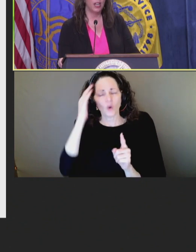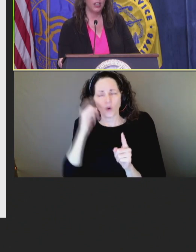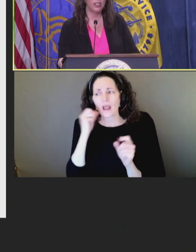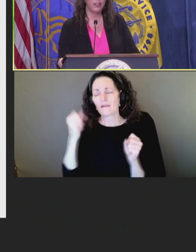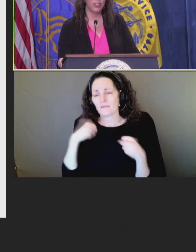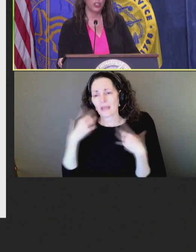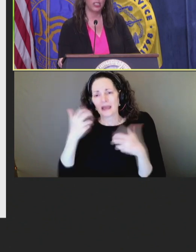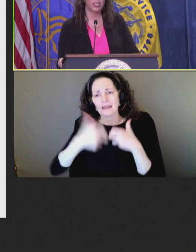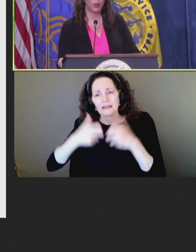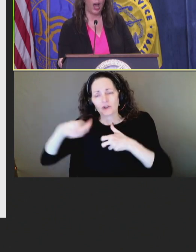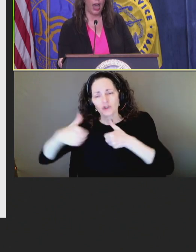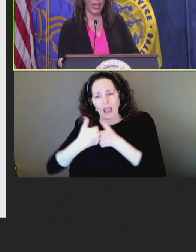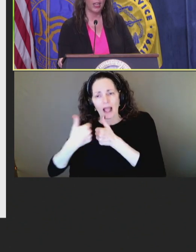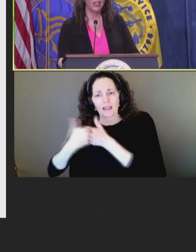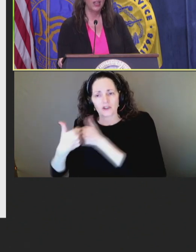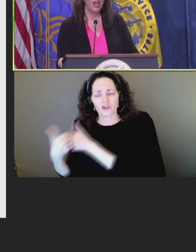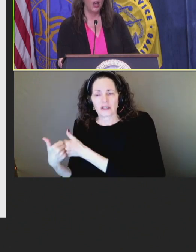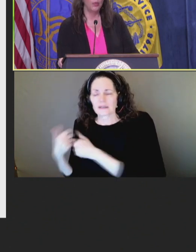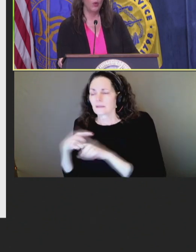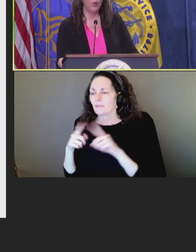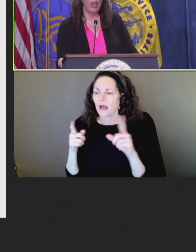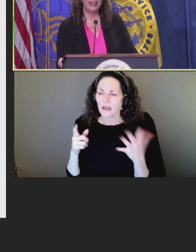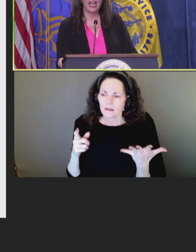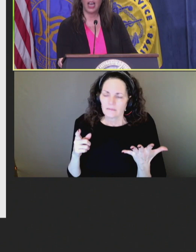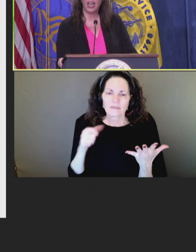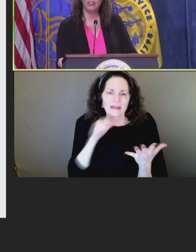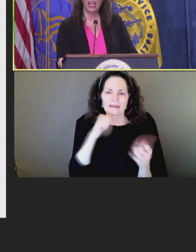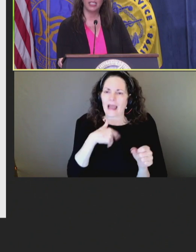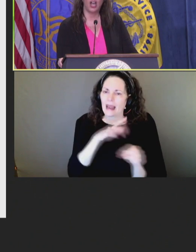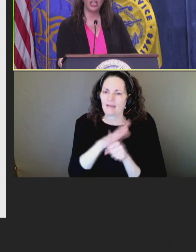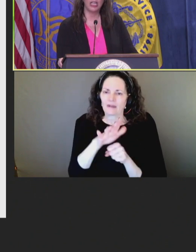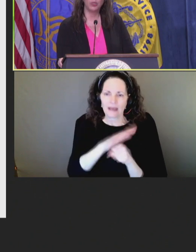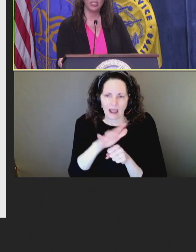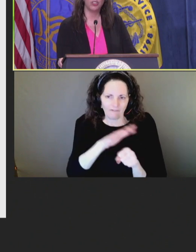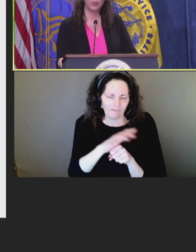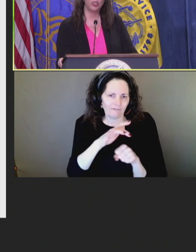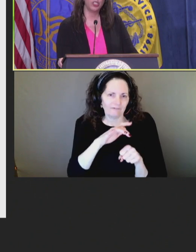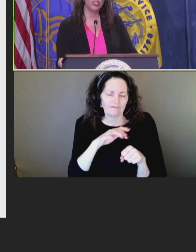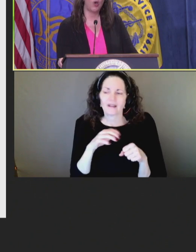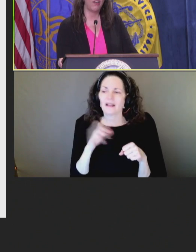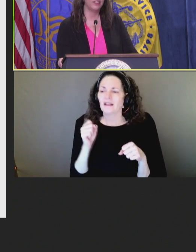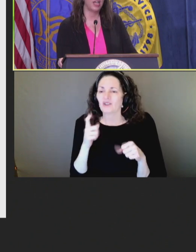a sufficient supply. And that kind of led to unequal distribution. So, oftentimes,